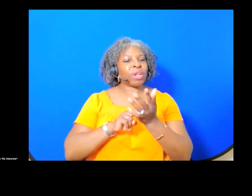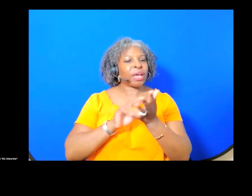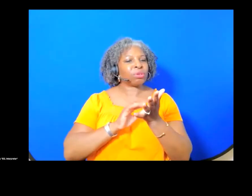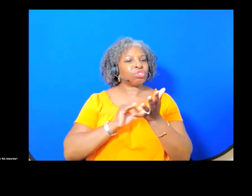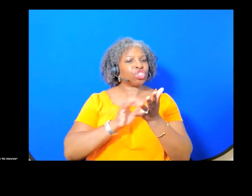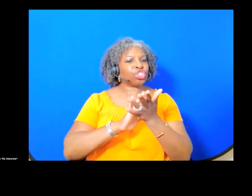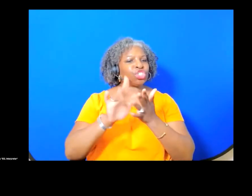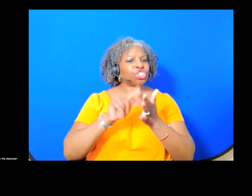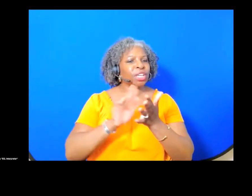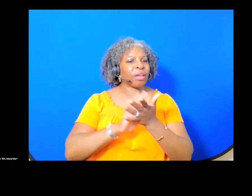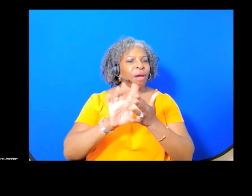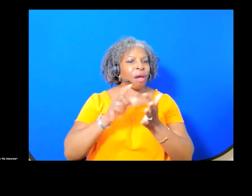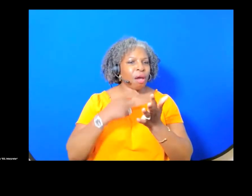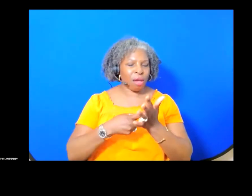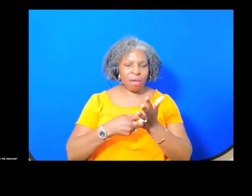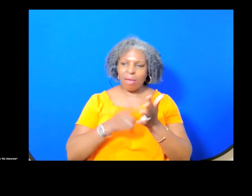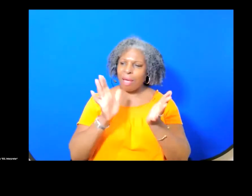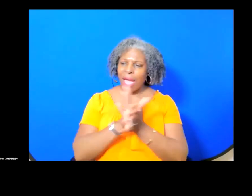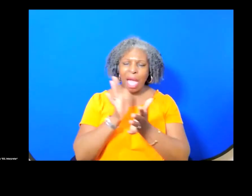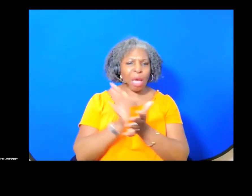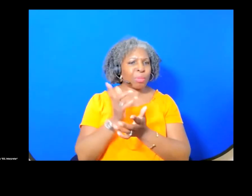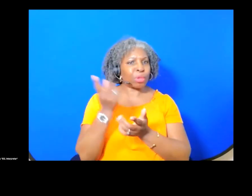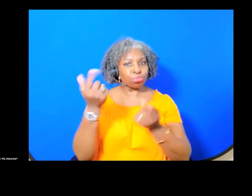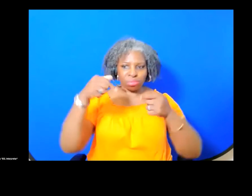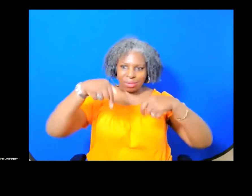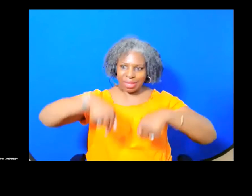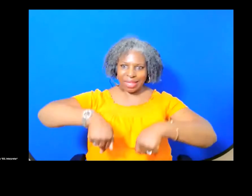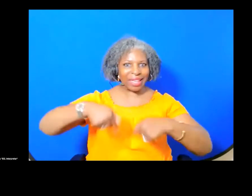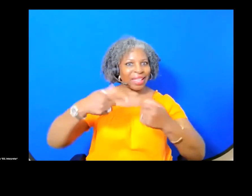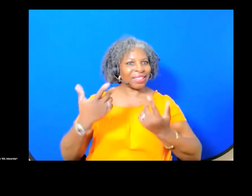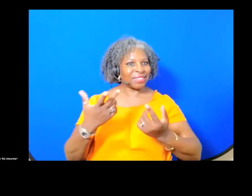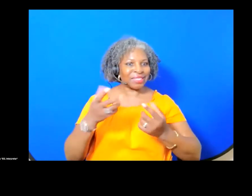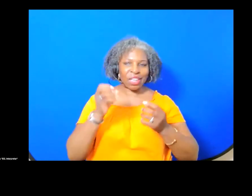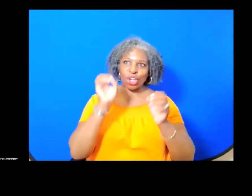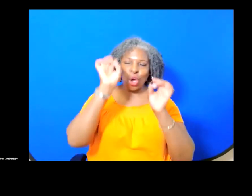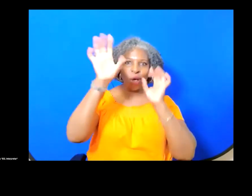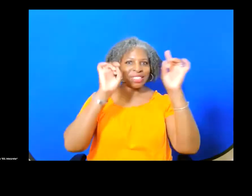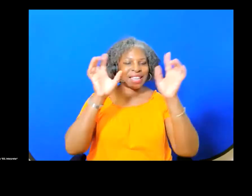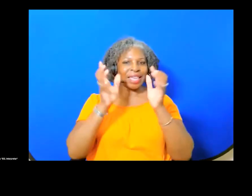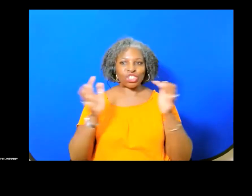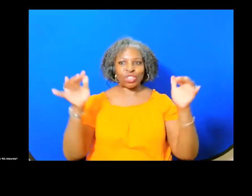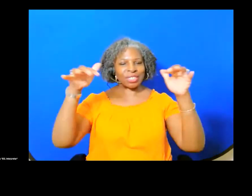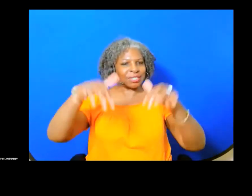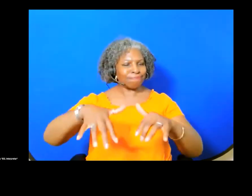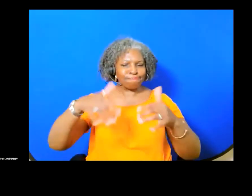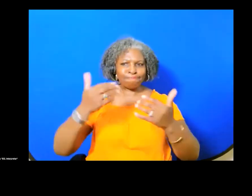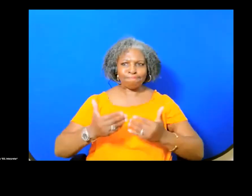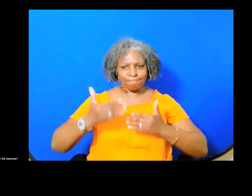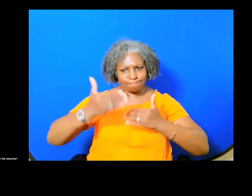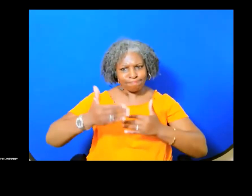We are really pleased that you're joining us for this event as part of ‘Constellations ° Assemblies’, which is a series of free online events